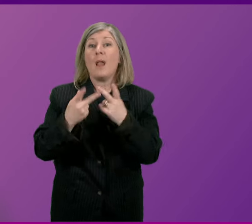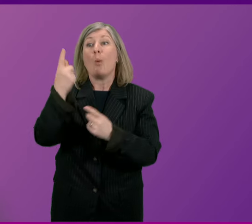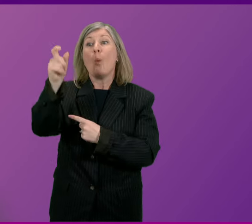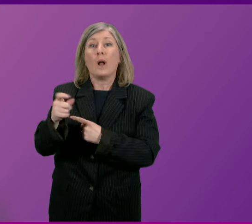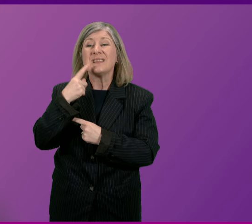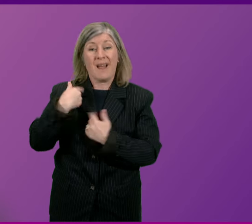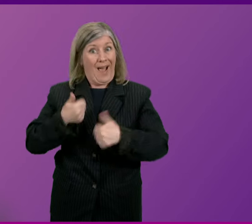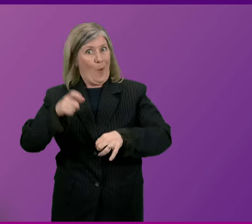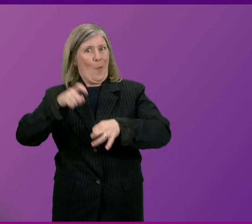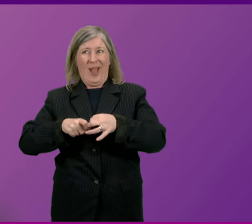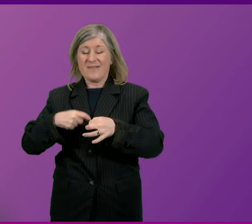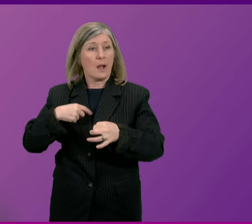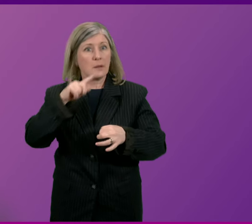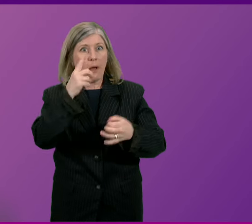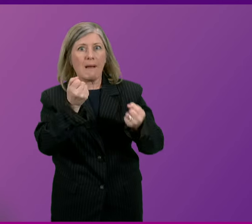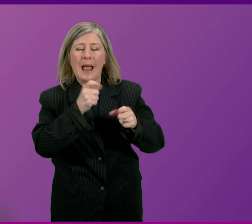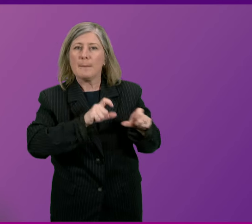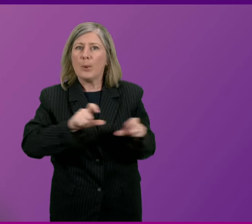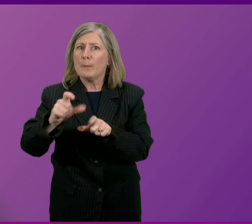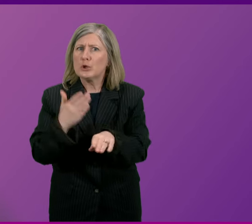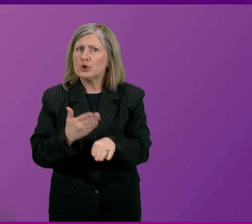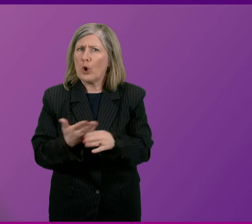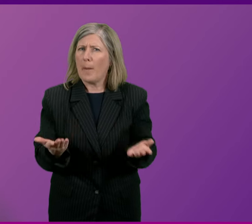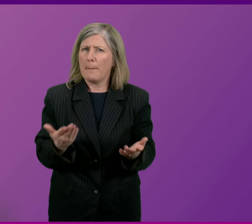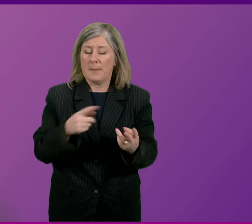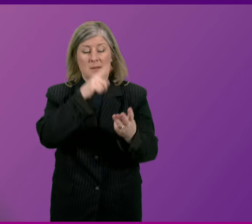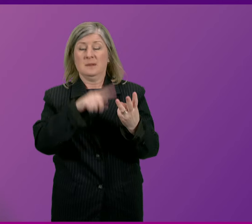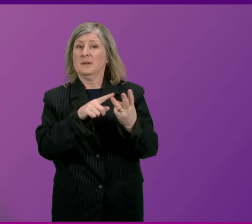and a third said that the cut does not feel like the thanks and reward that the Government